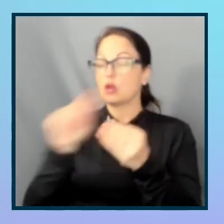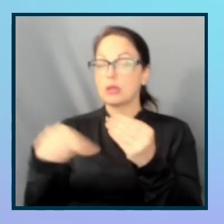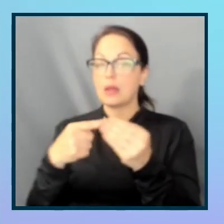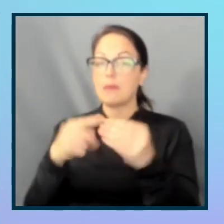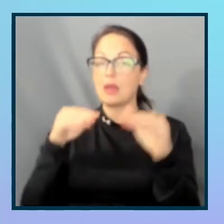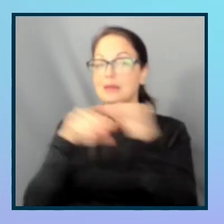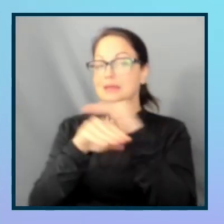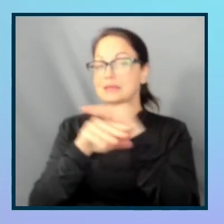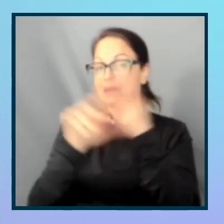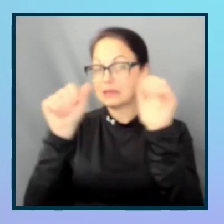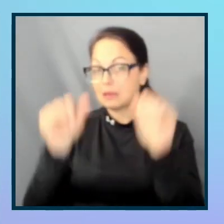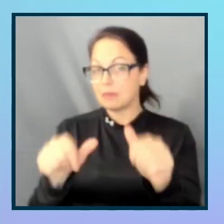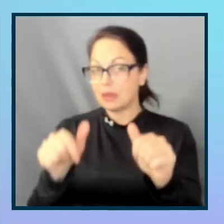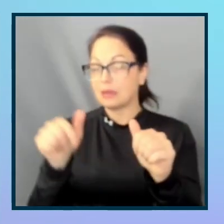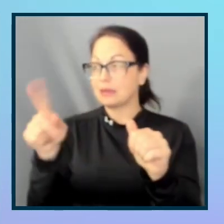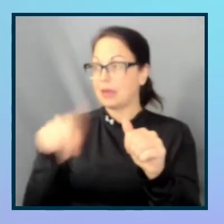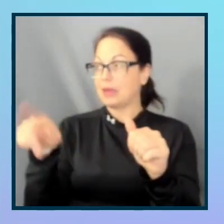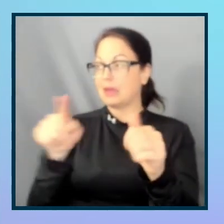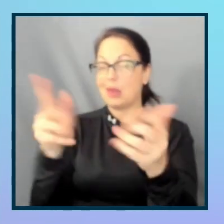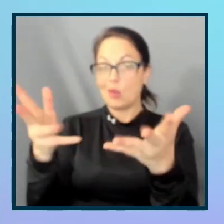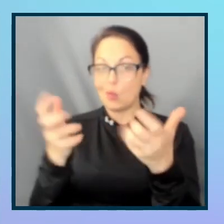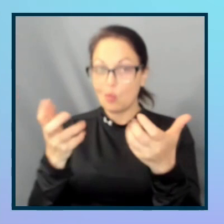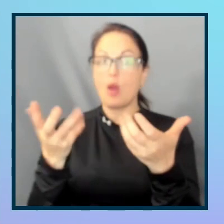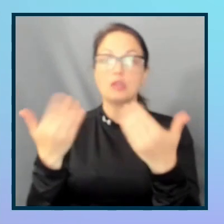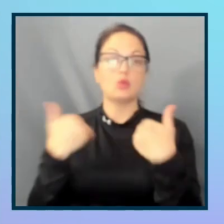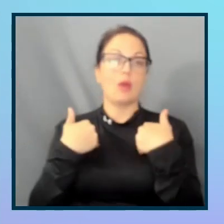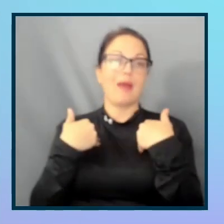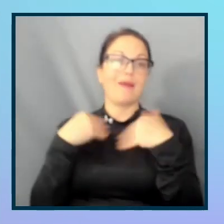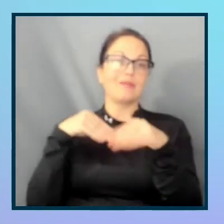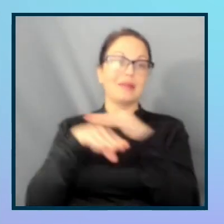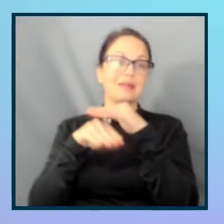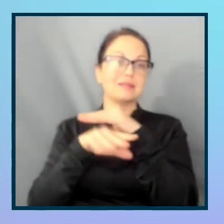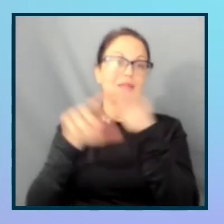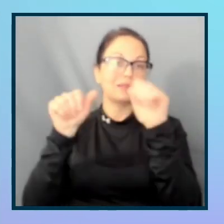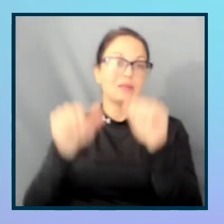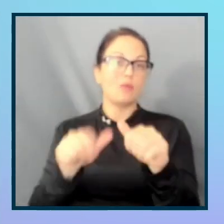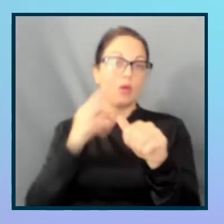They wanna produce an accessible experience. So I'm seeing a lot of great uptake